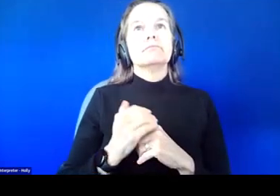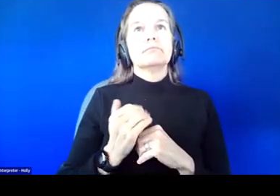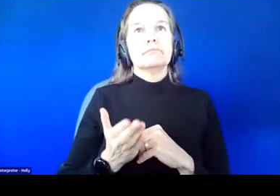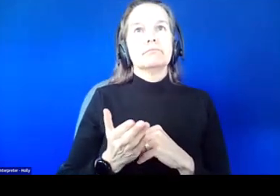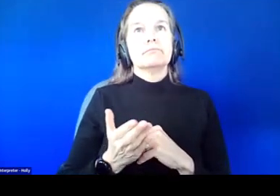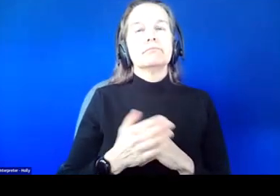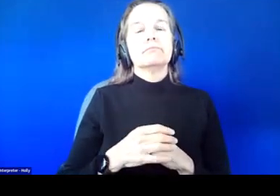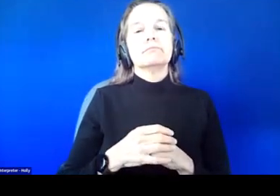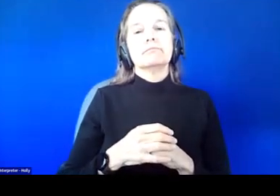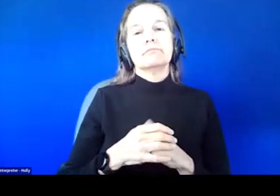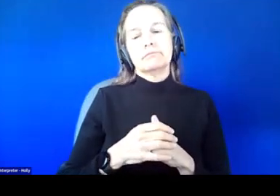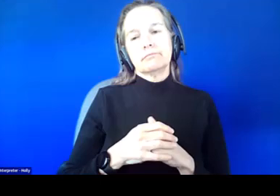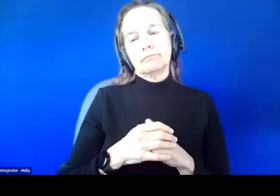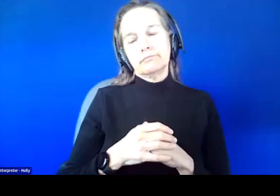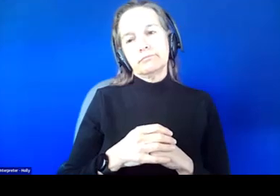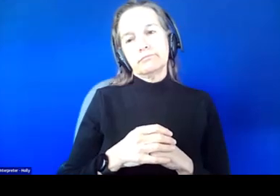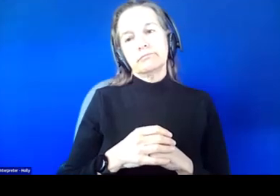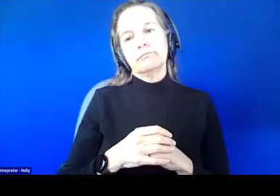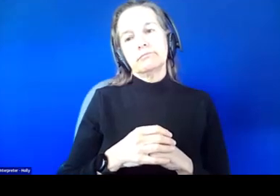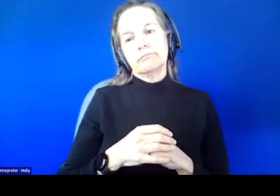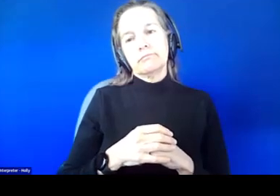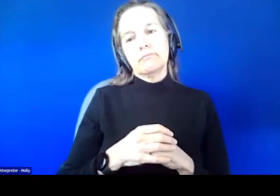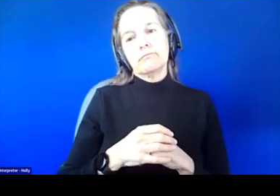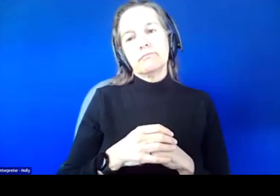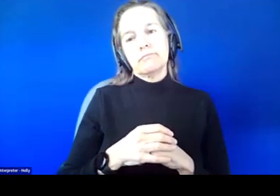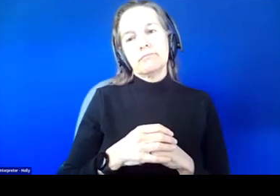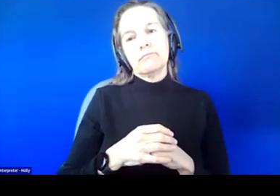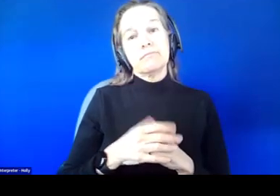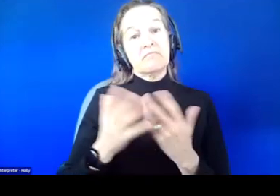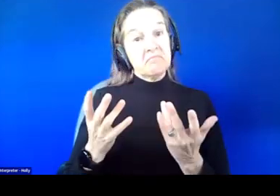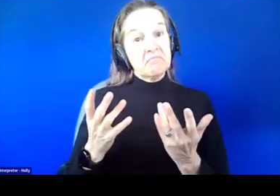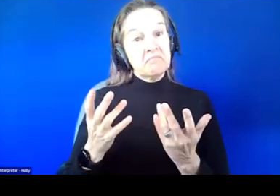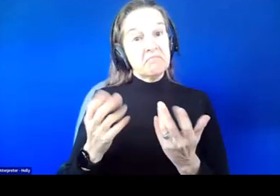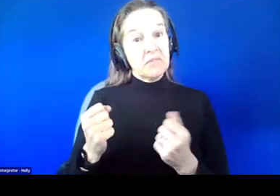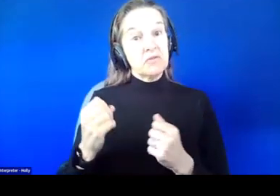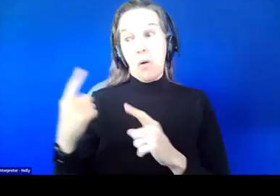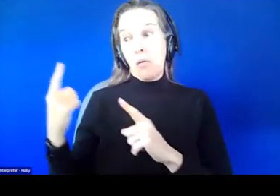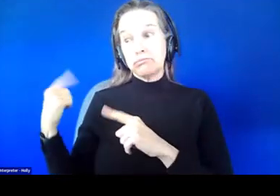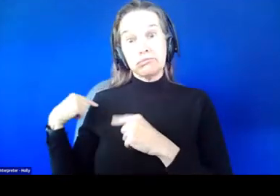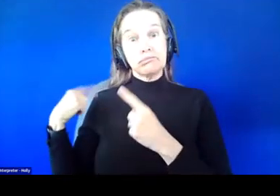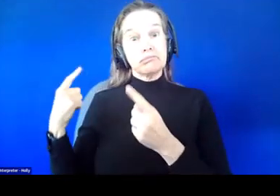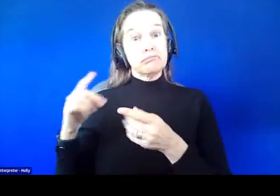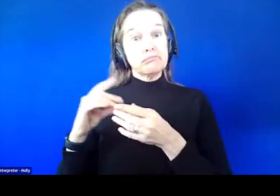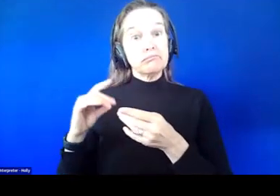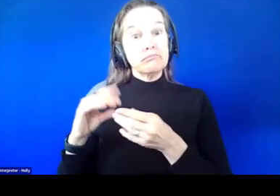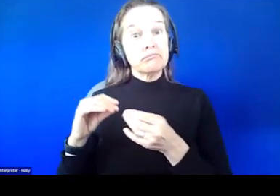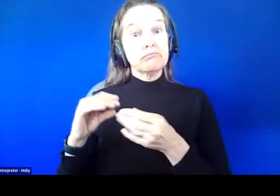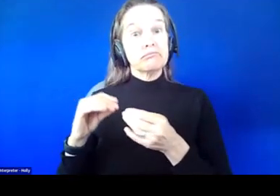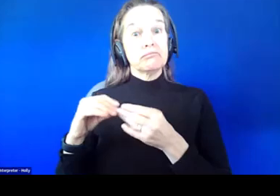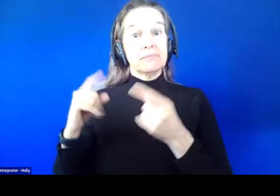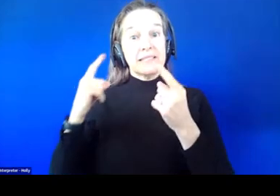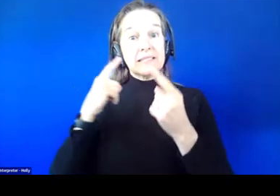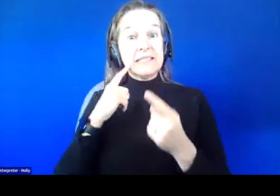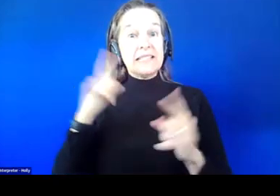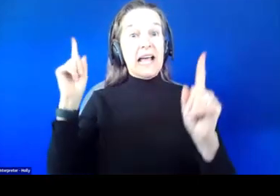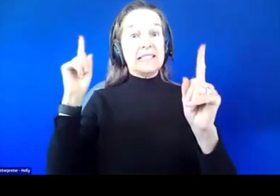so despite all the success of this program MFP is